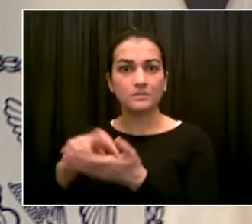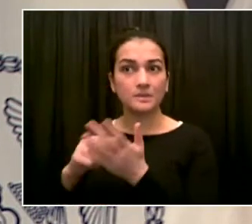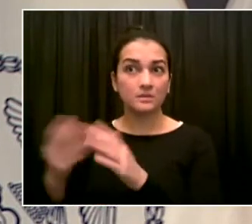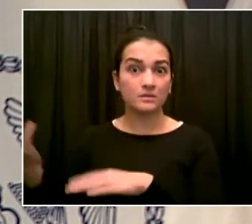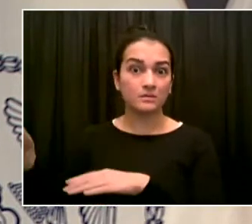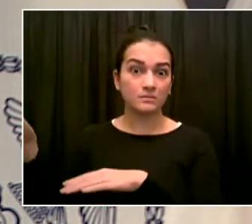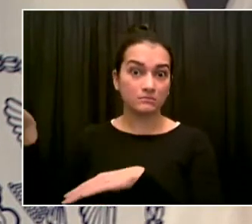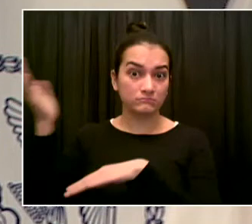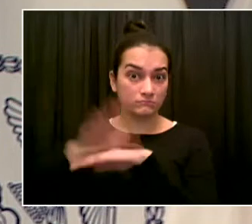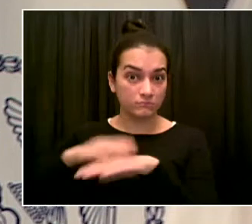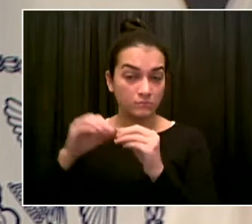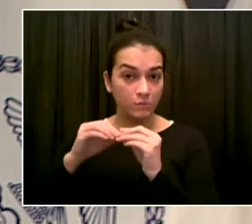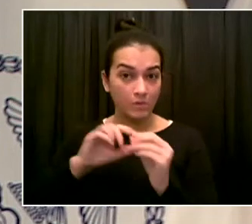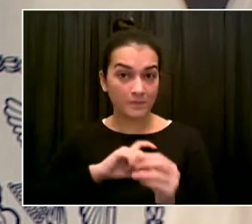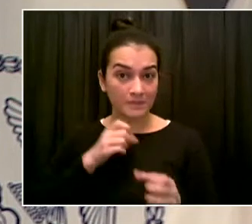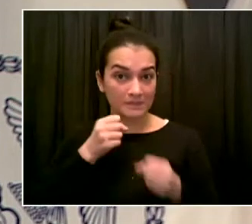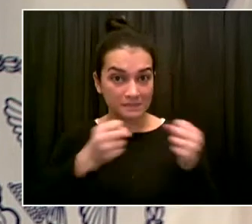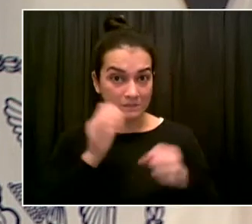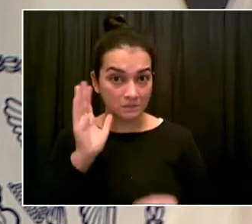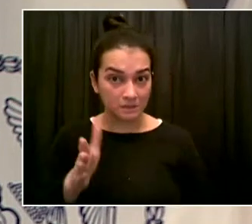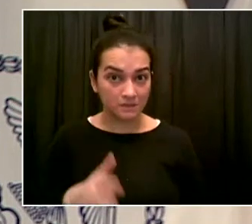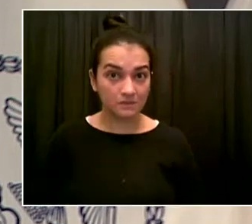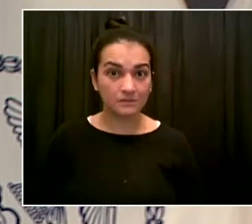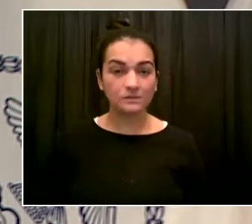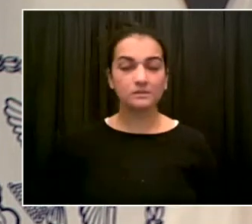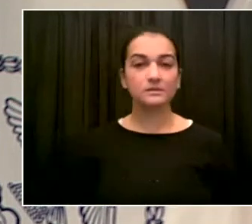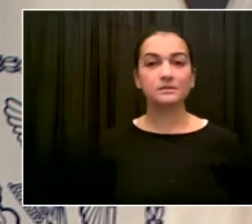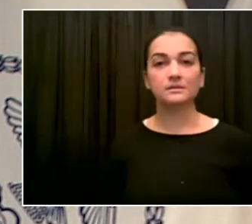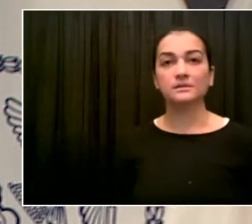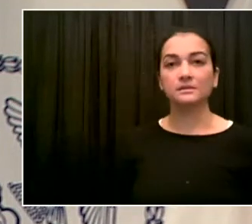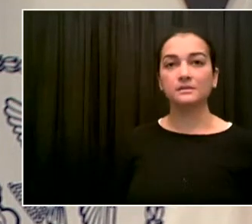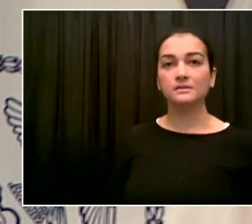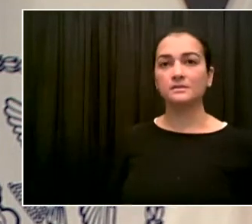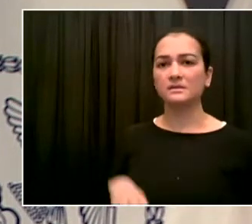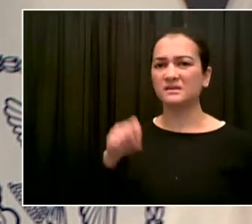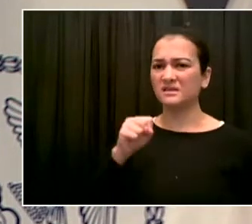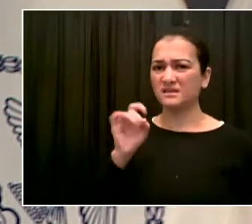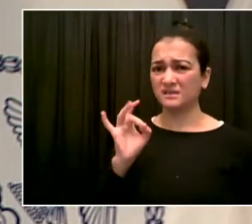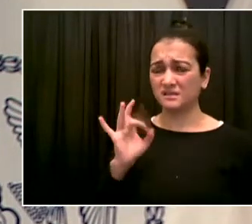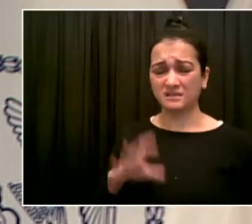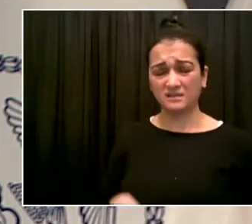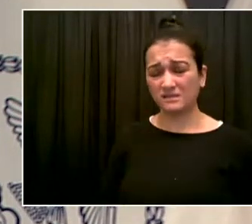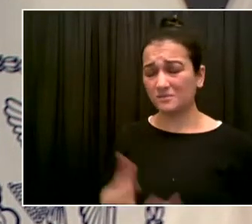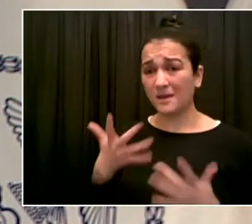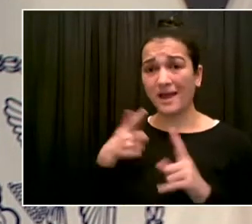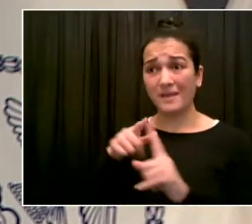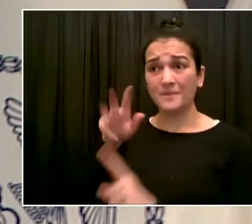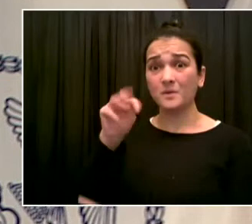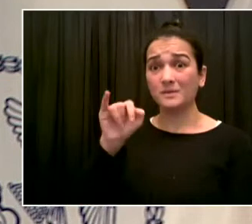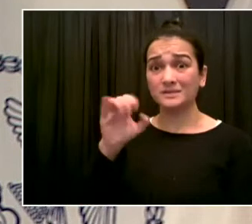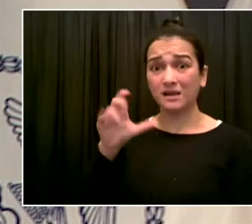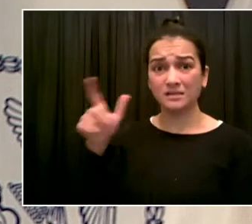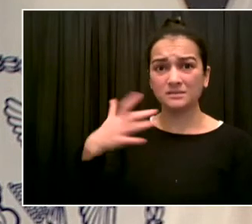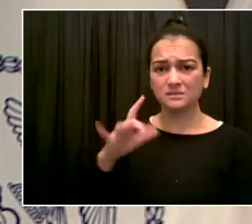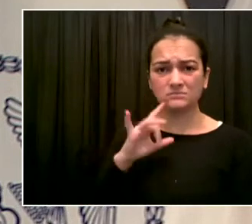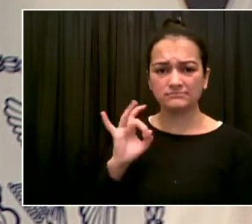FOR YEARS AND YEARS THEY HAVE PLANNED ORF VERY RECAFUL SECURITY AROUND THE PARADE AND IT IS